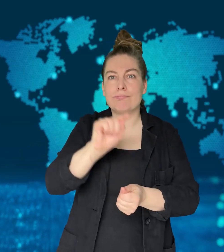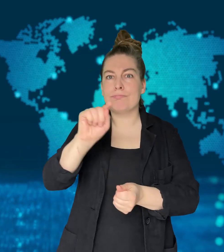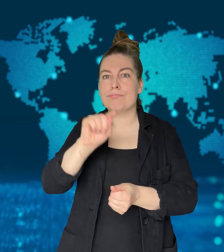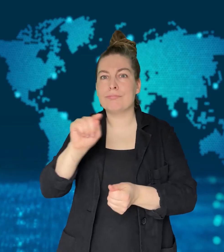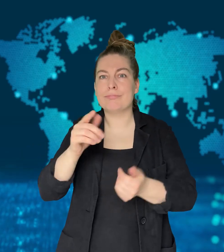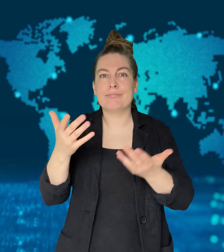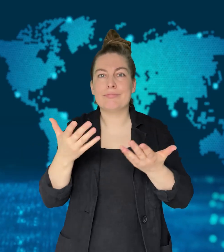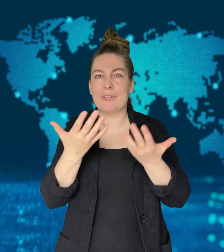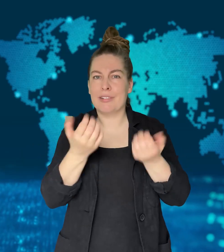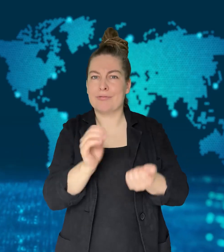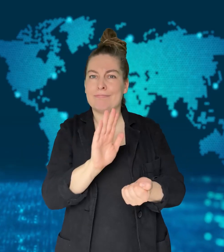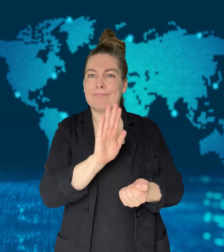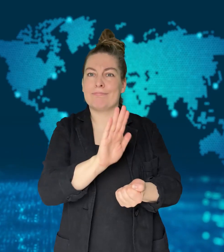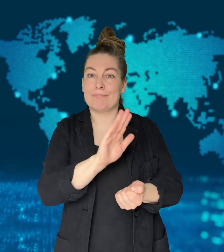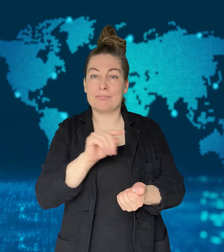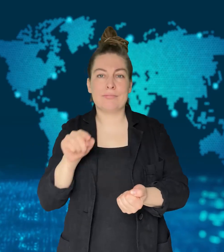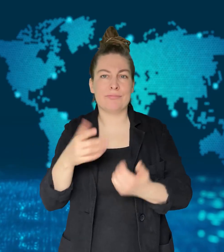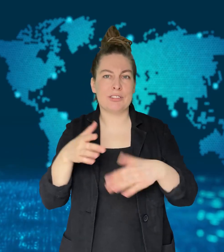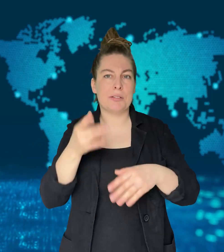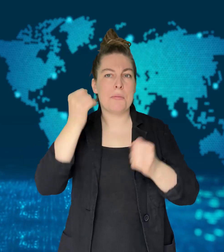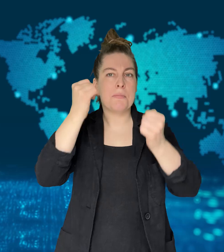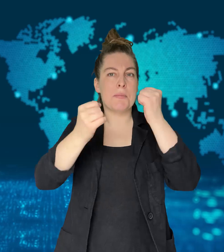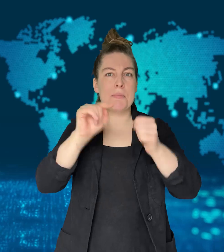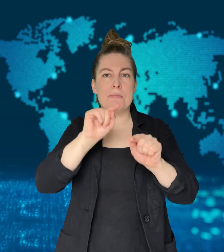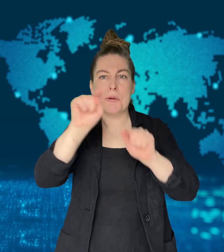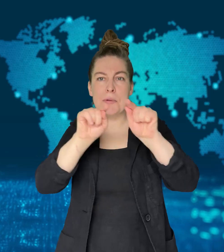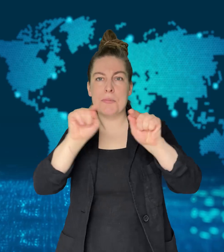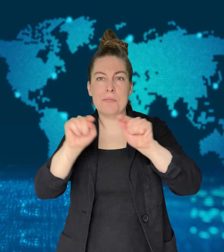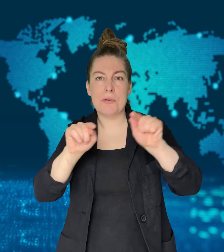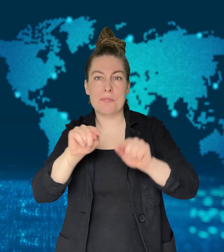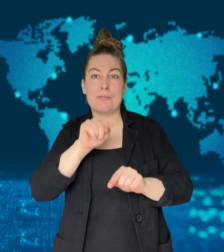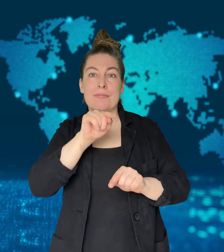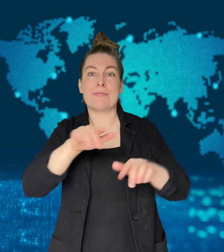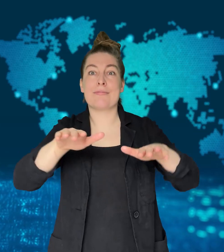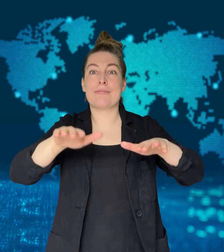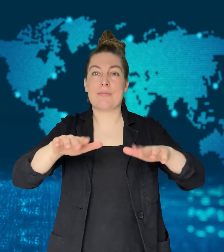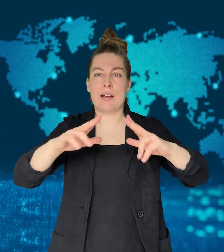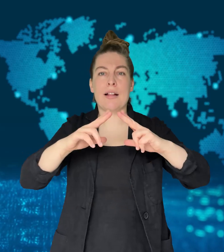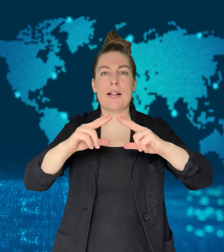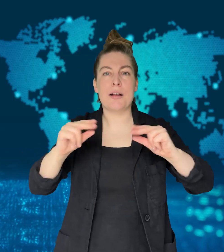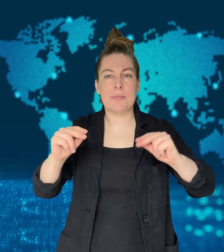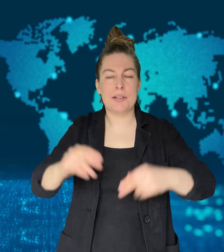Both Israel's President